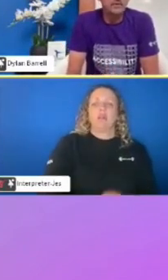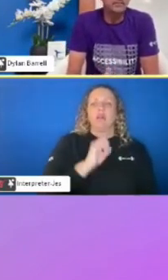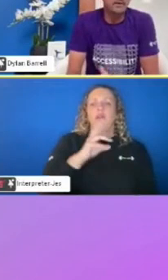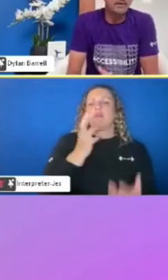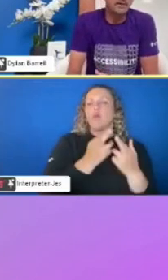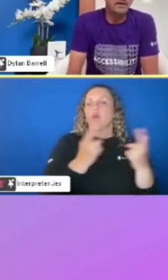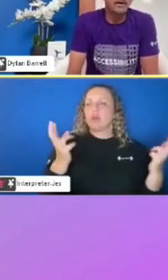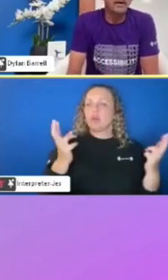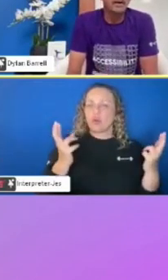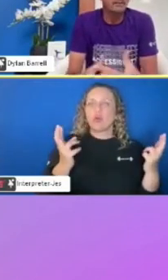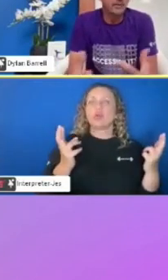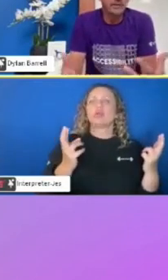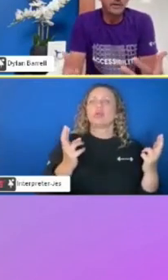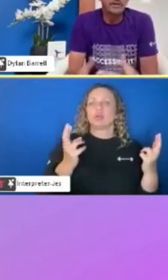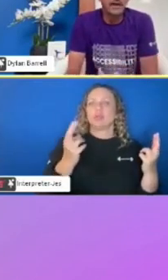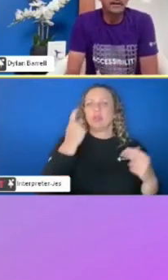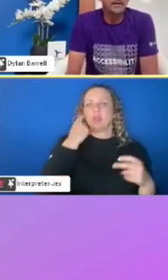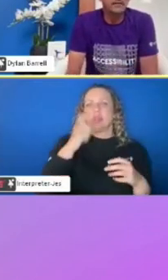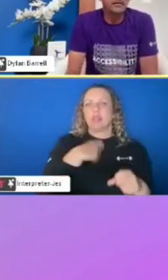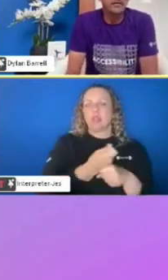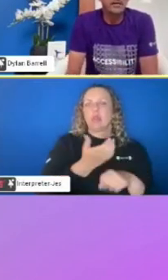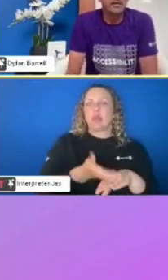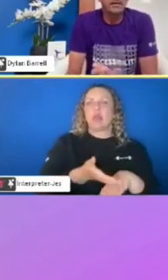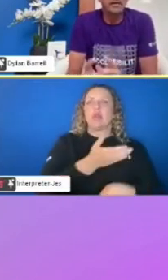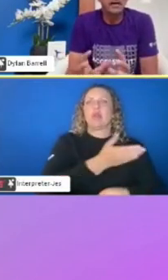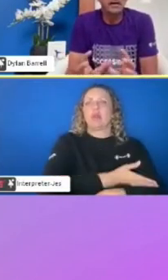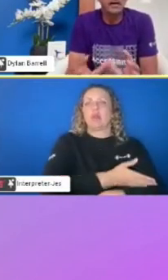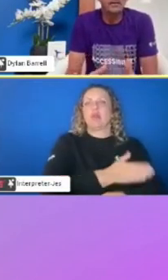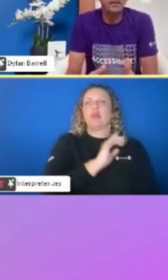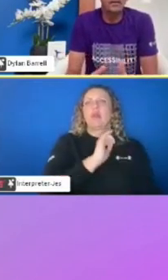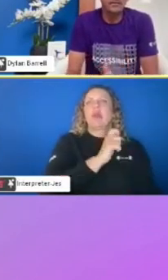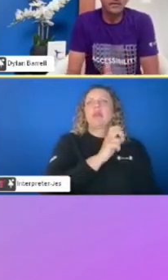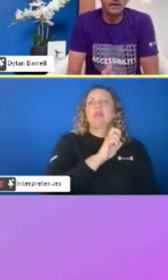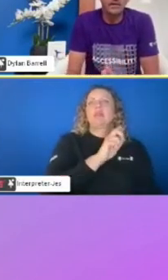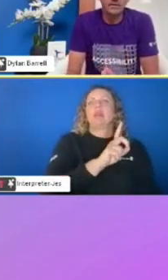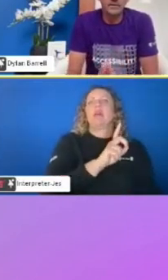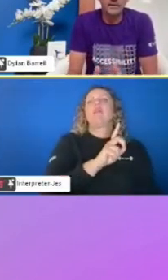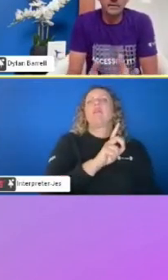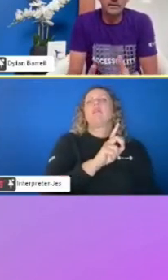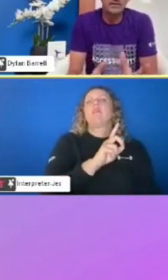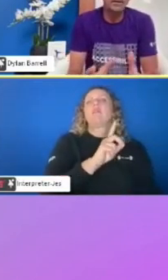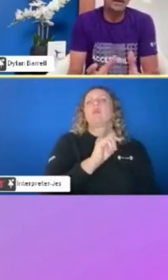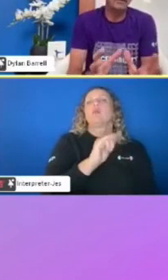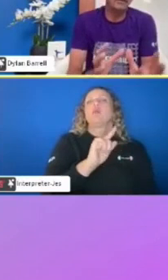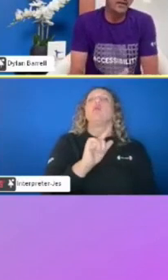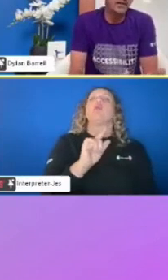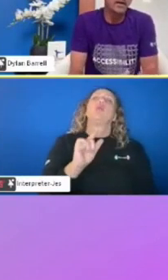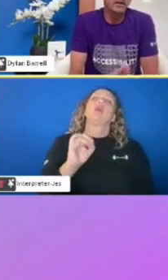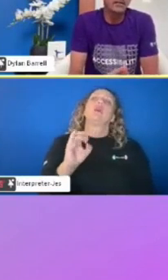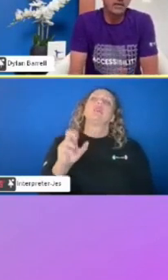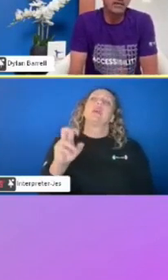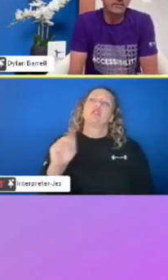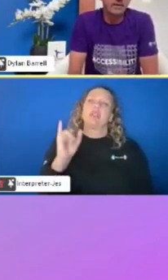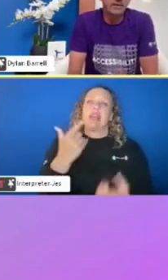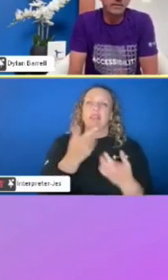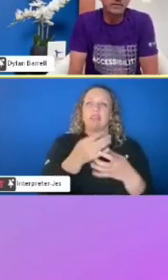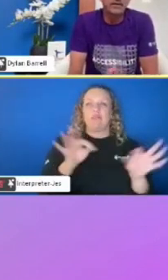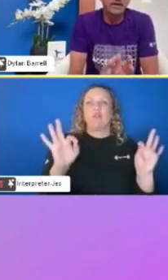over the past year in improving the axe DevTools extension. Now, for those of you who know this extension, this is our free version of the extension